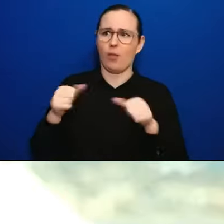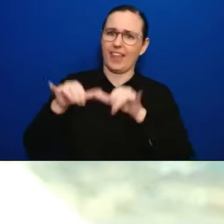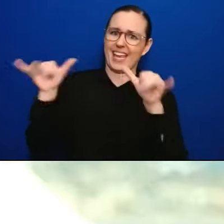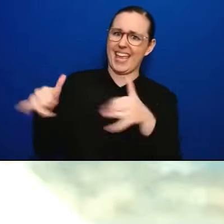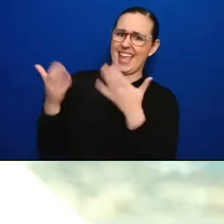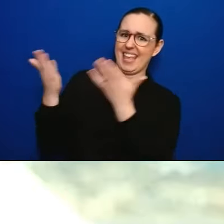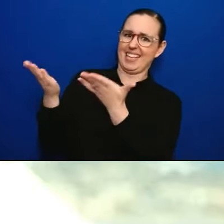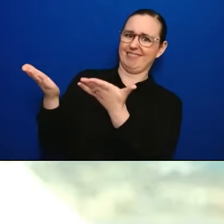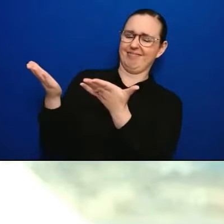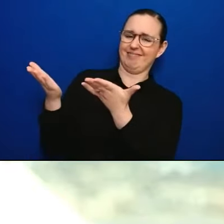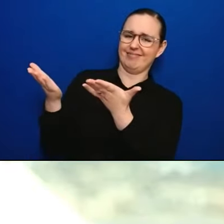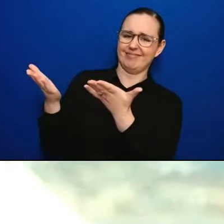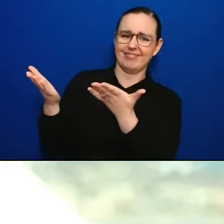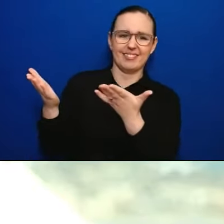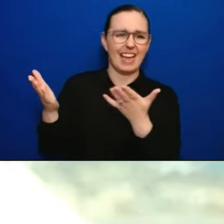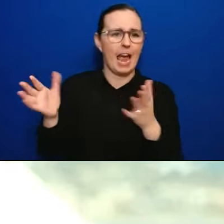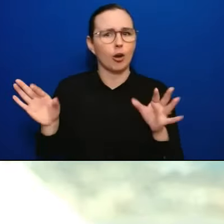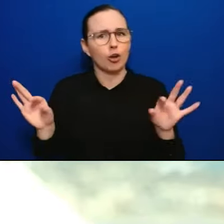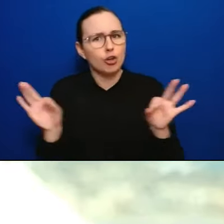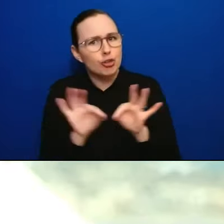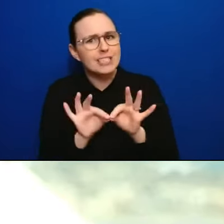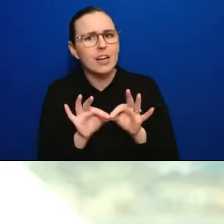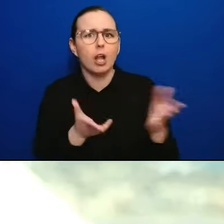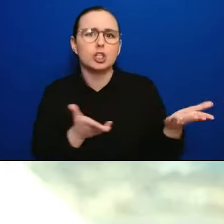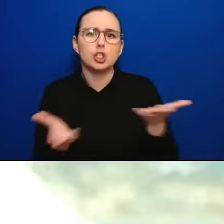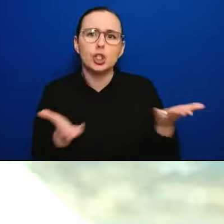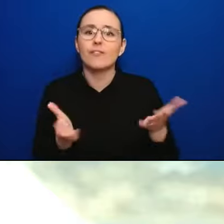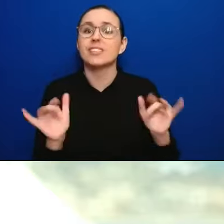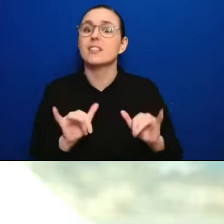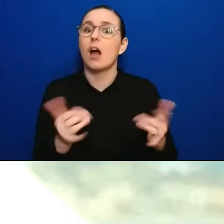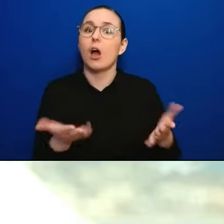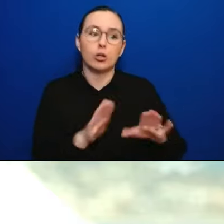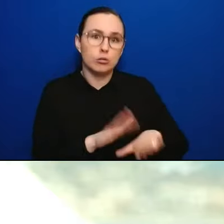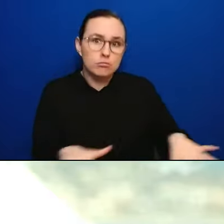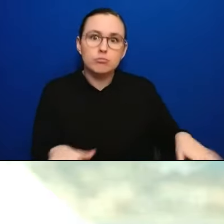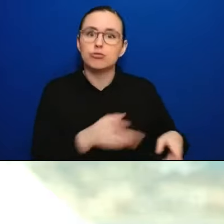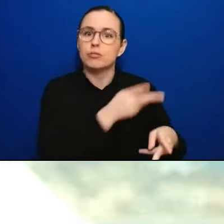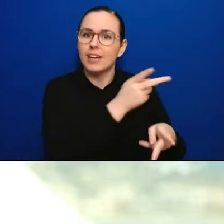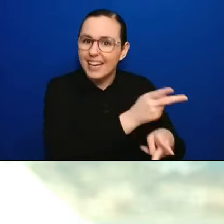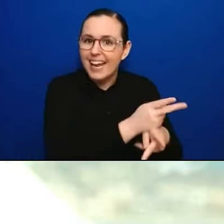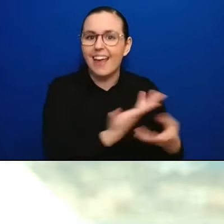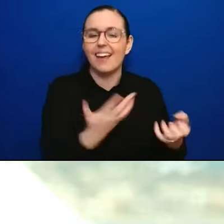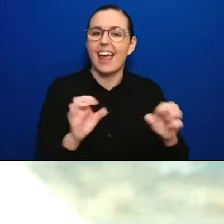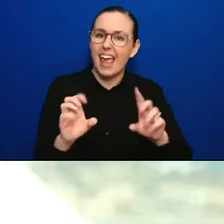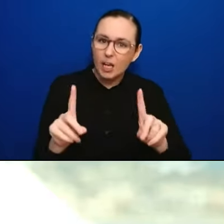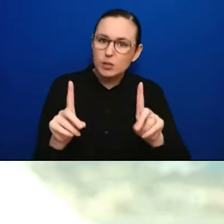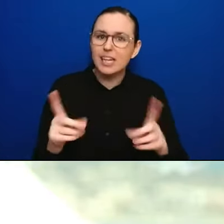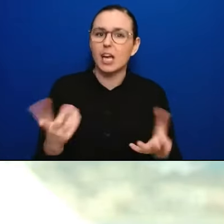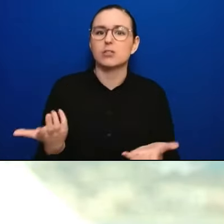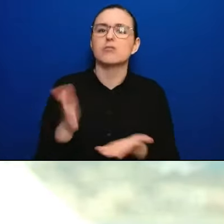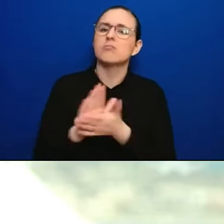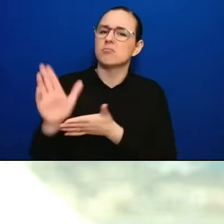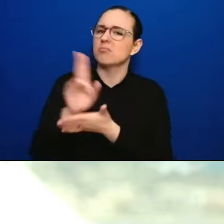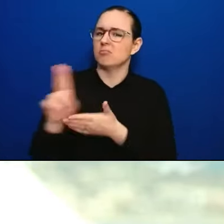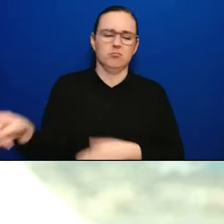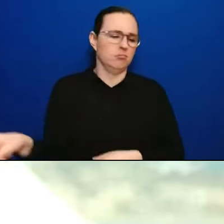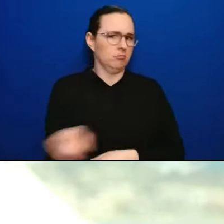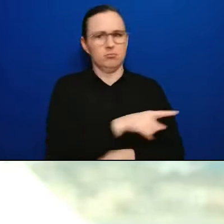priority to protect the most vulnerable protect the healthcare system and ensure critical things such as to support critical services for